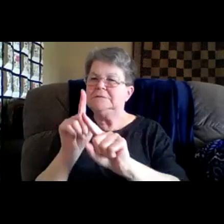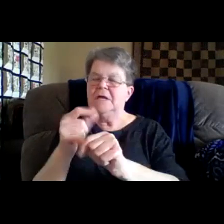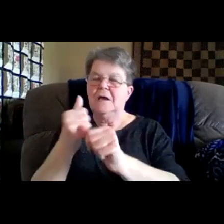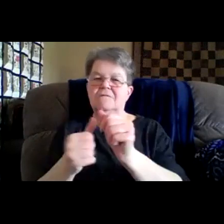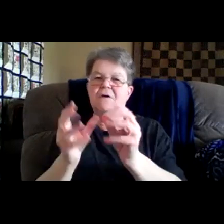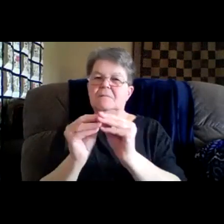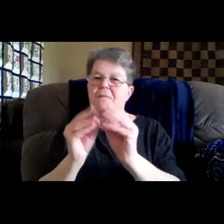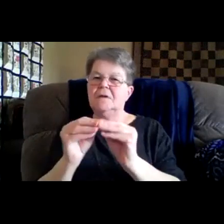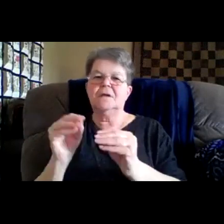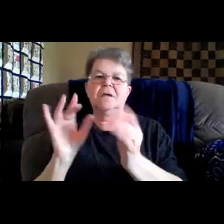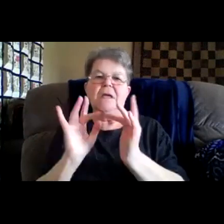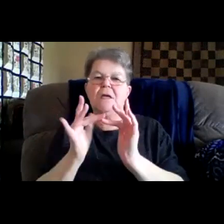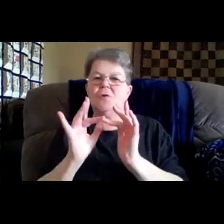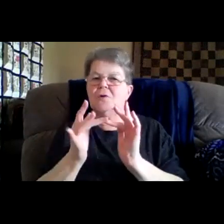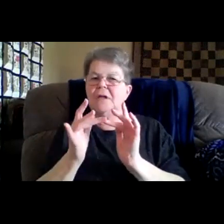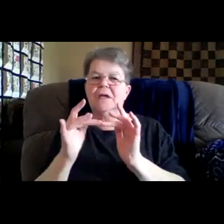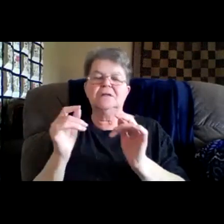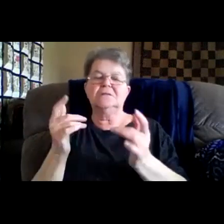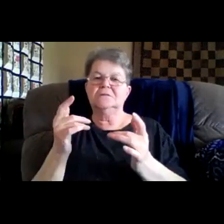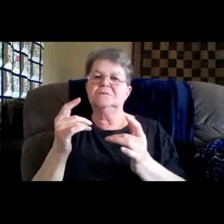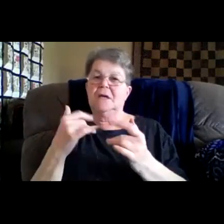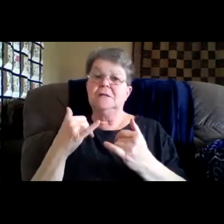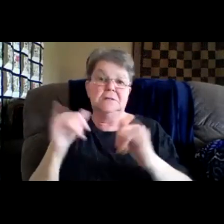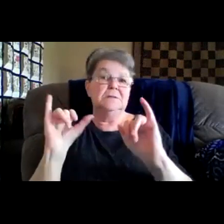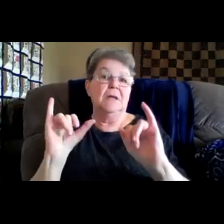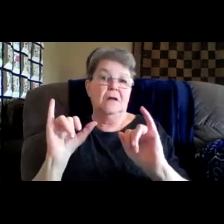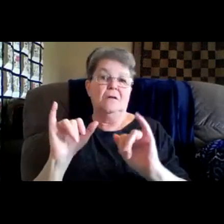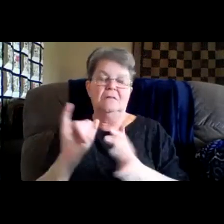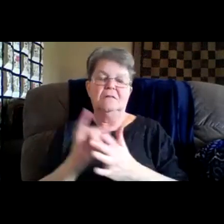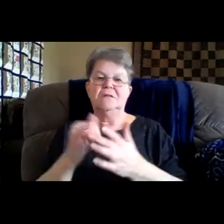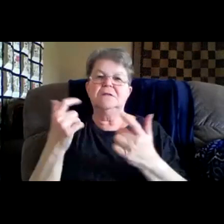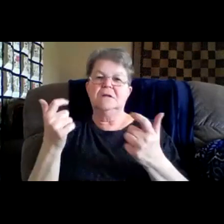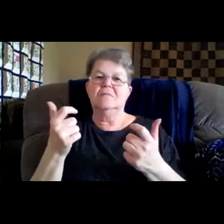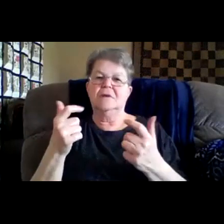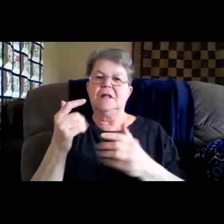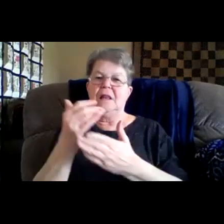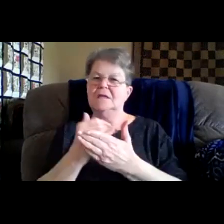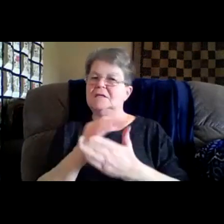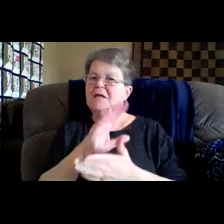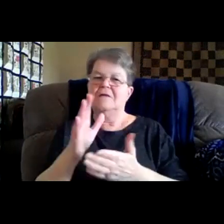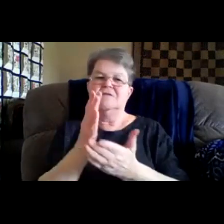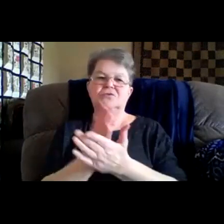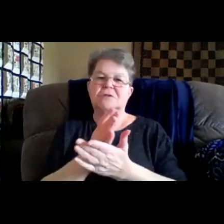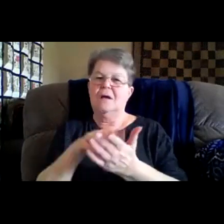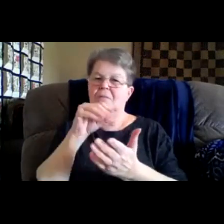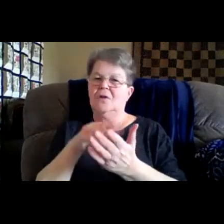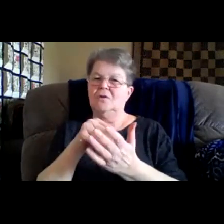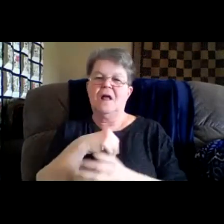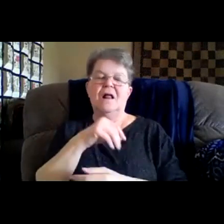any webinar, everything, and still do that. That's another big lesson is never stop learning. I love listening to people